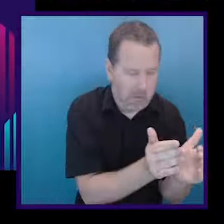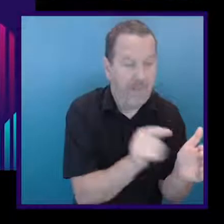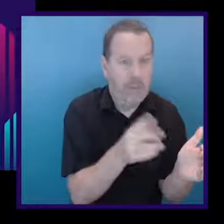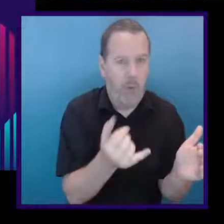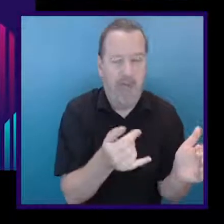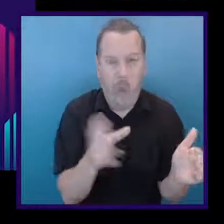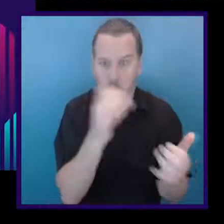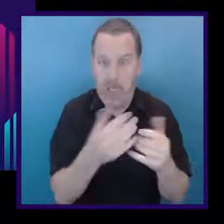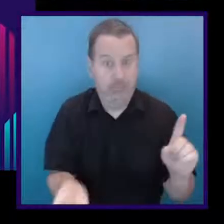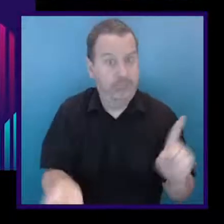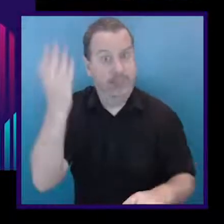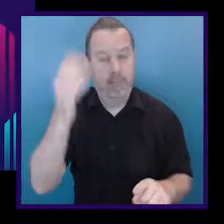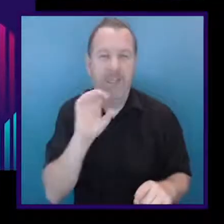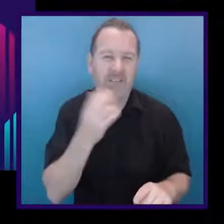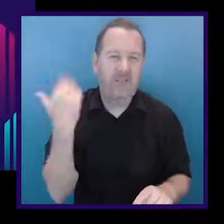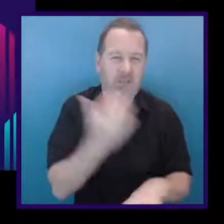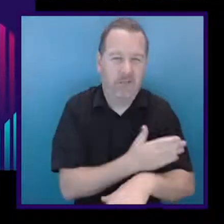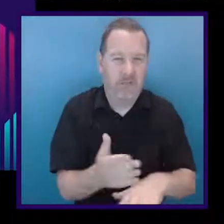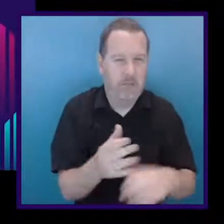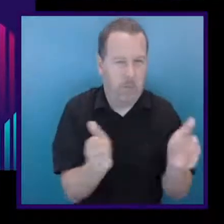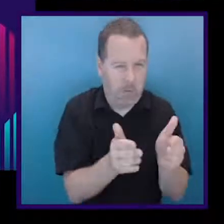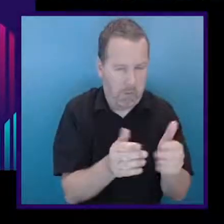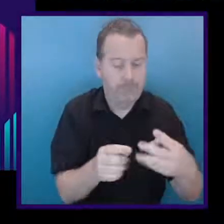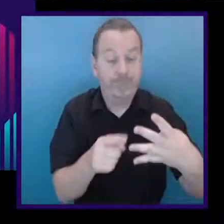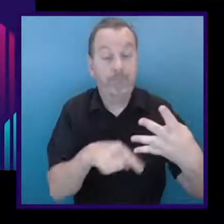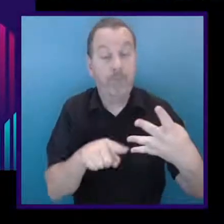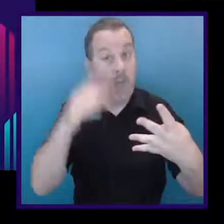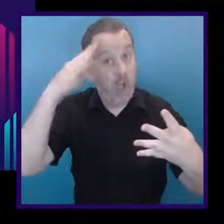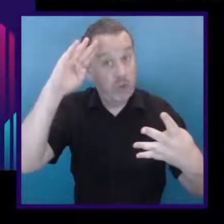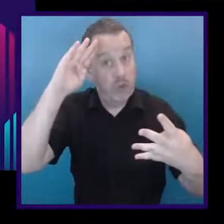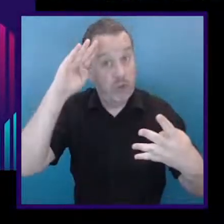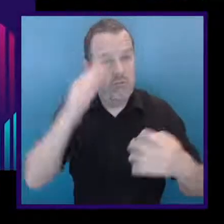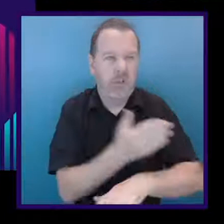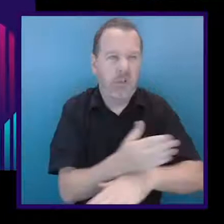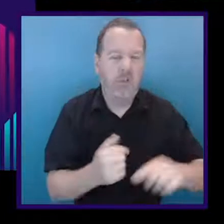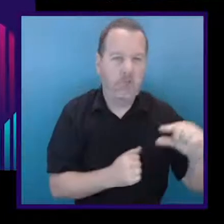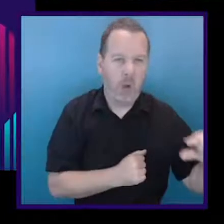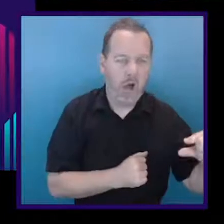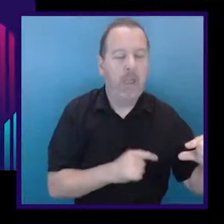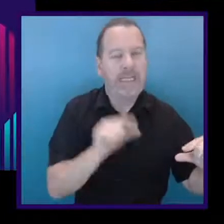Numbers for Irish have declined over time, and that is some decline, even with fluctuations